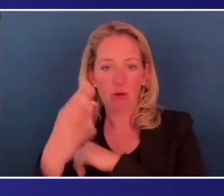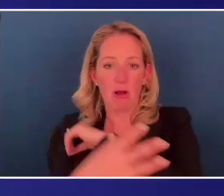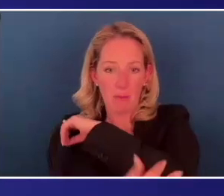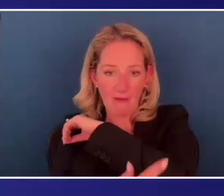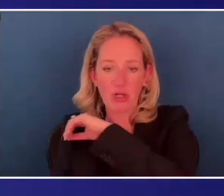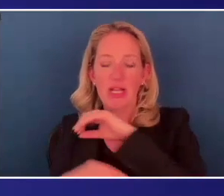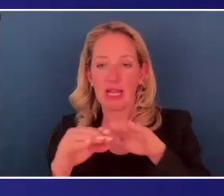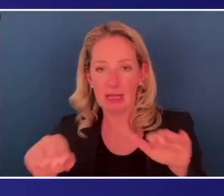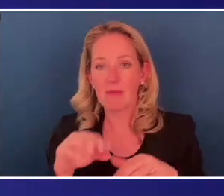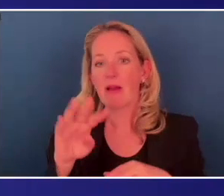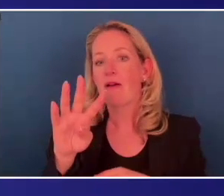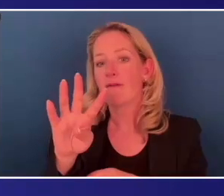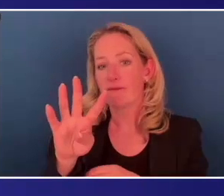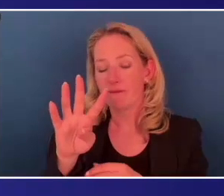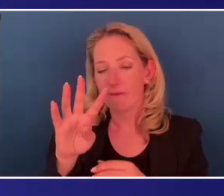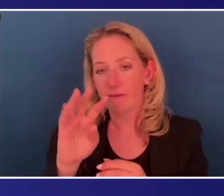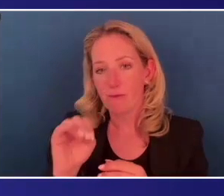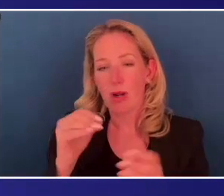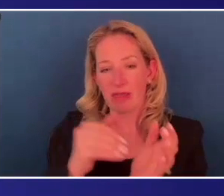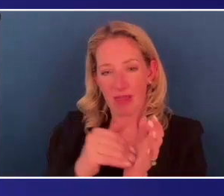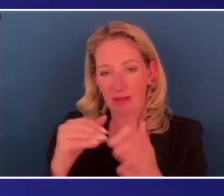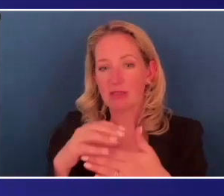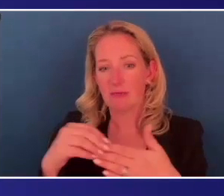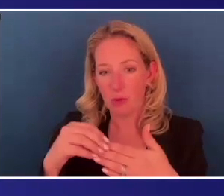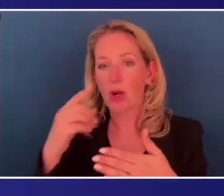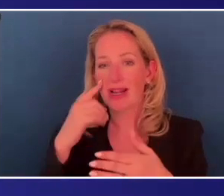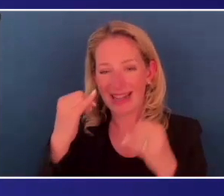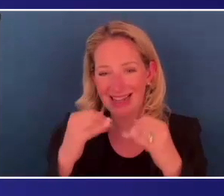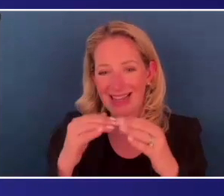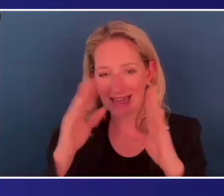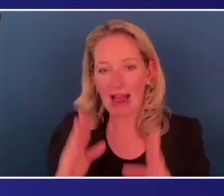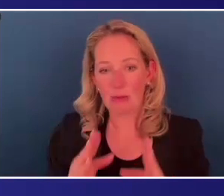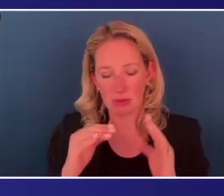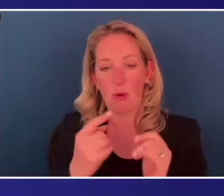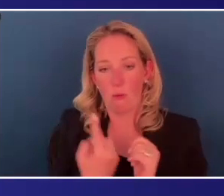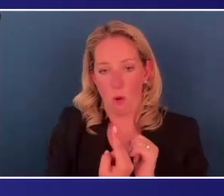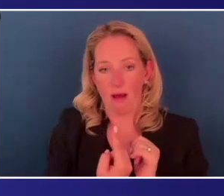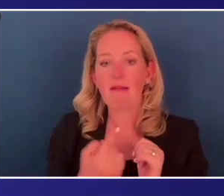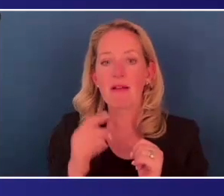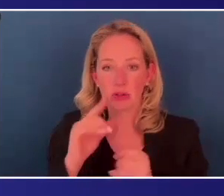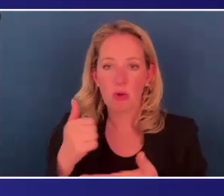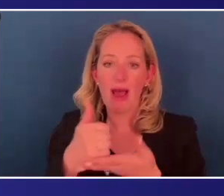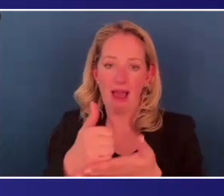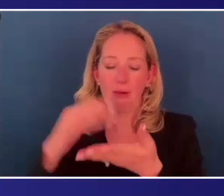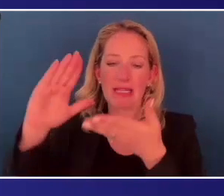E. $46,950 for a household of one to help ease the financial burden on lower income borrowers.